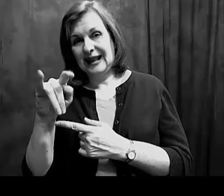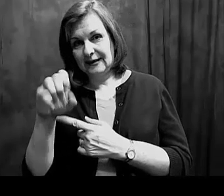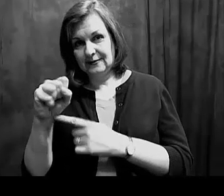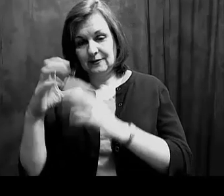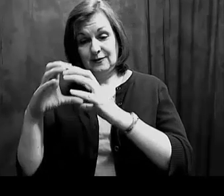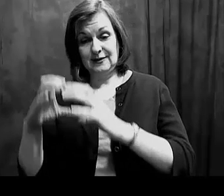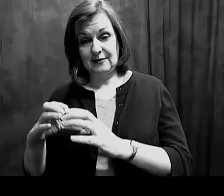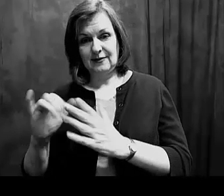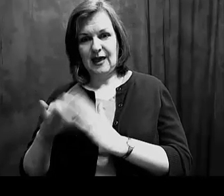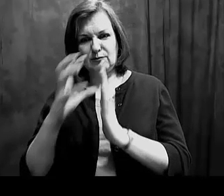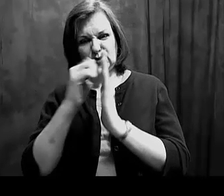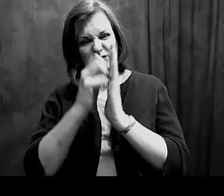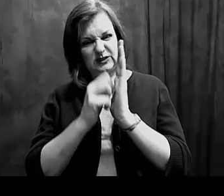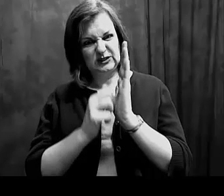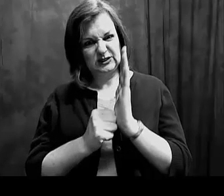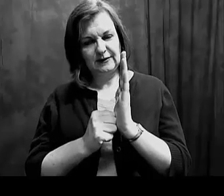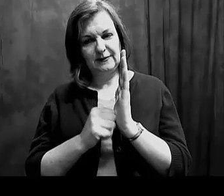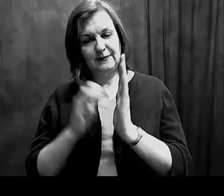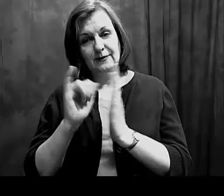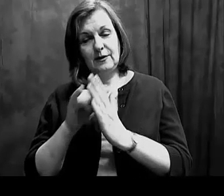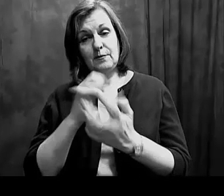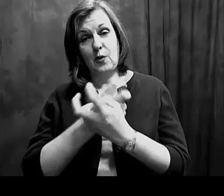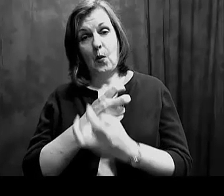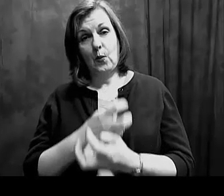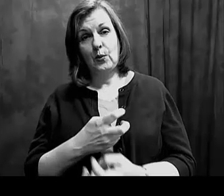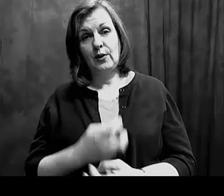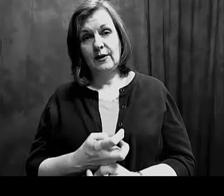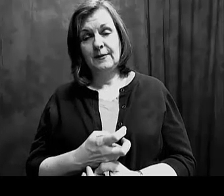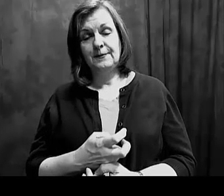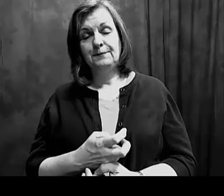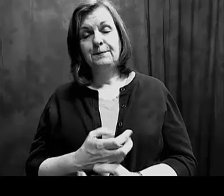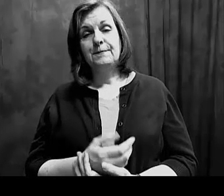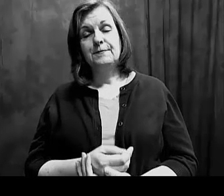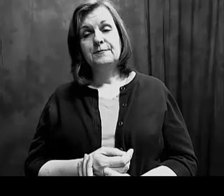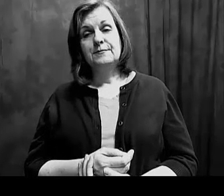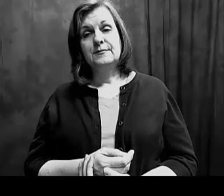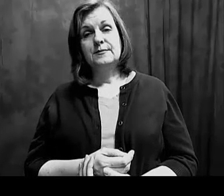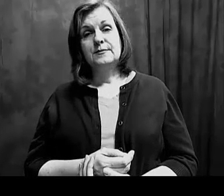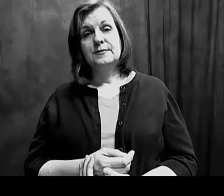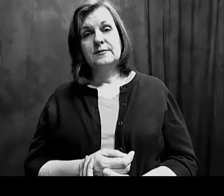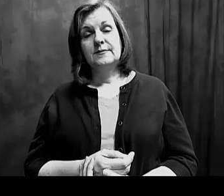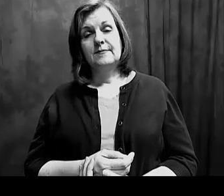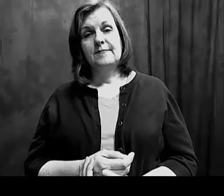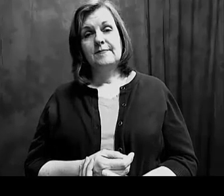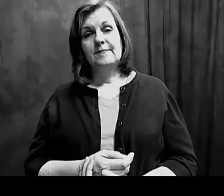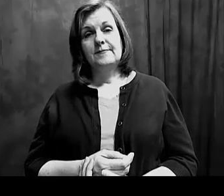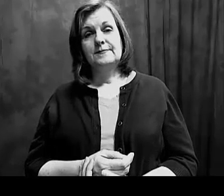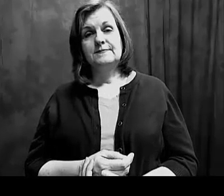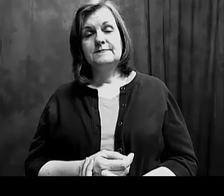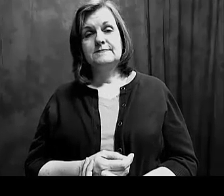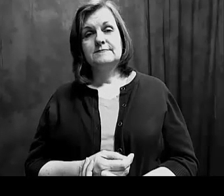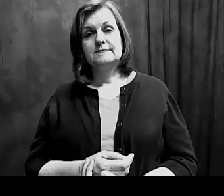the ones that are breaking down bone